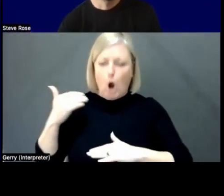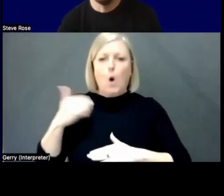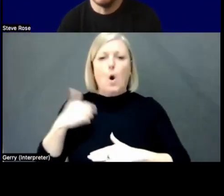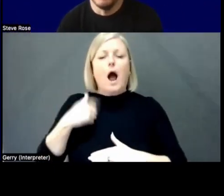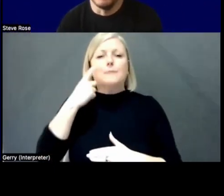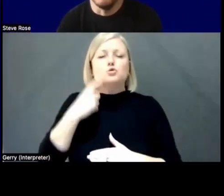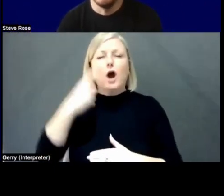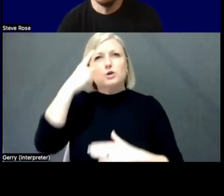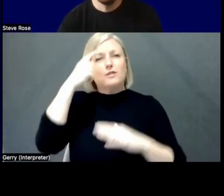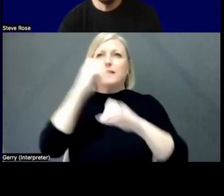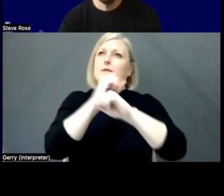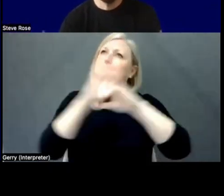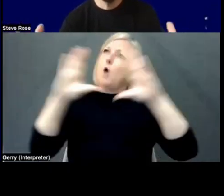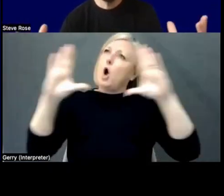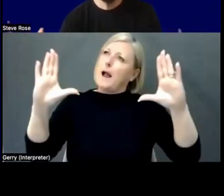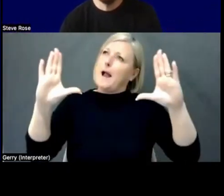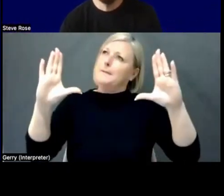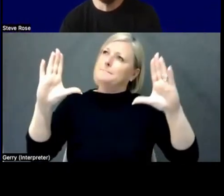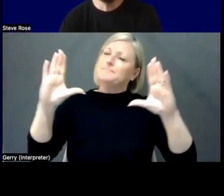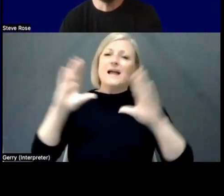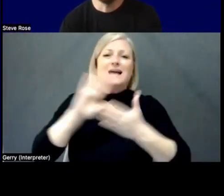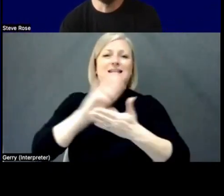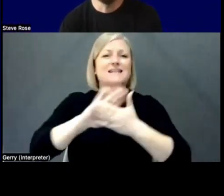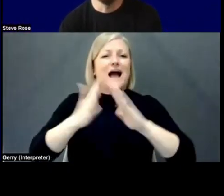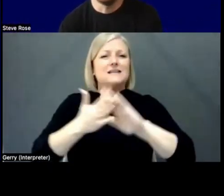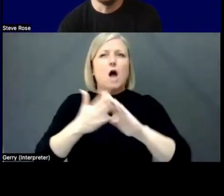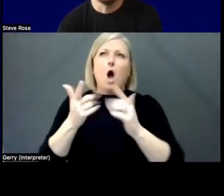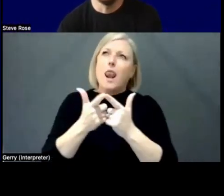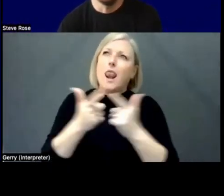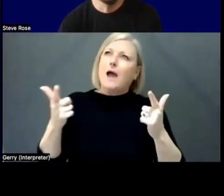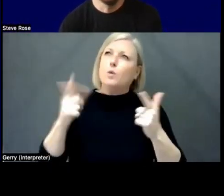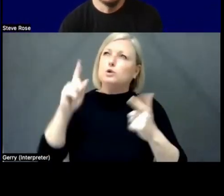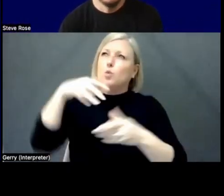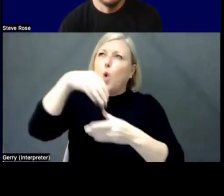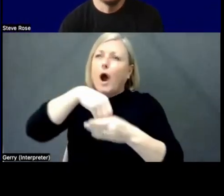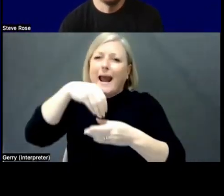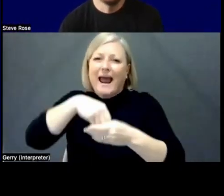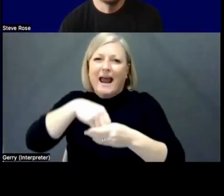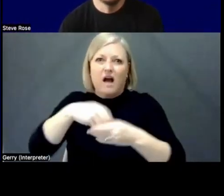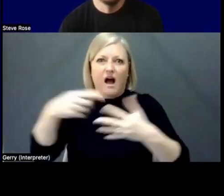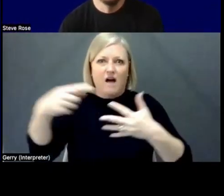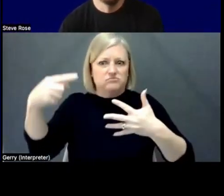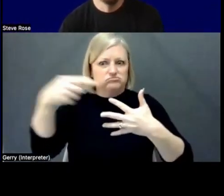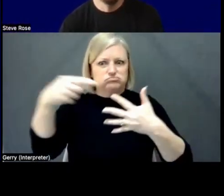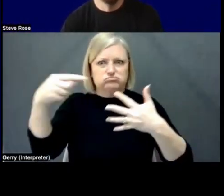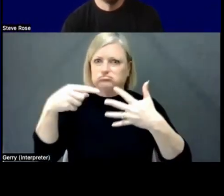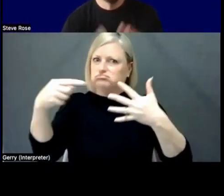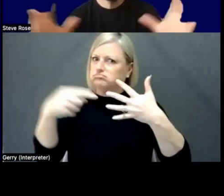it that makes it tactile sign language? There's so many bits that form parts of it. And if we